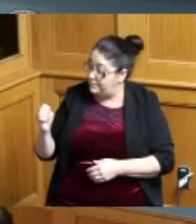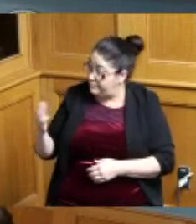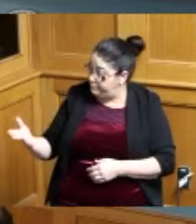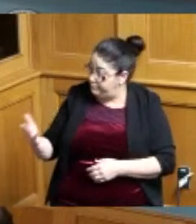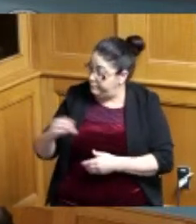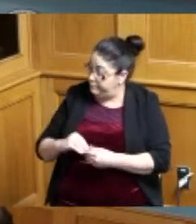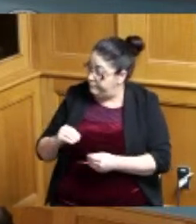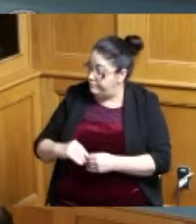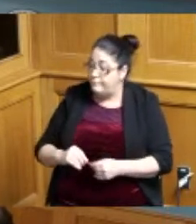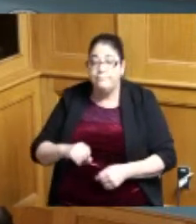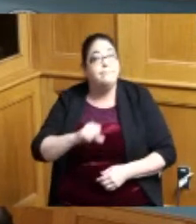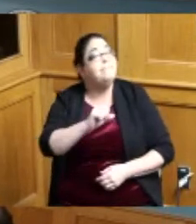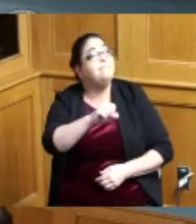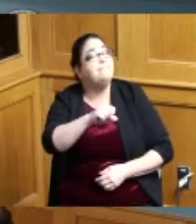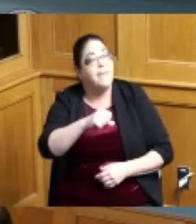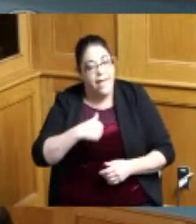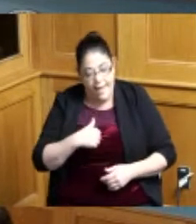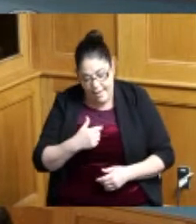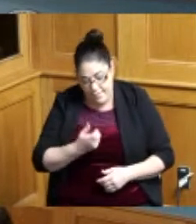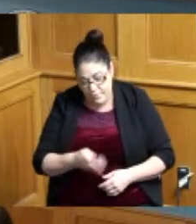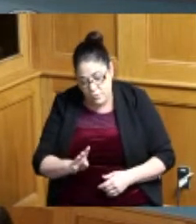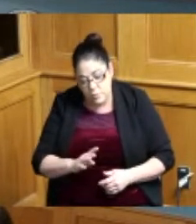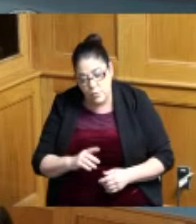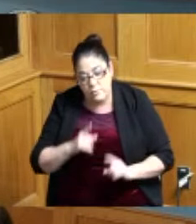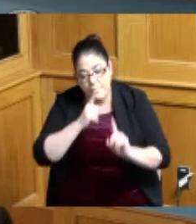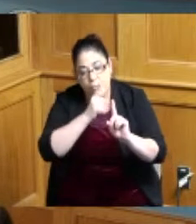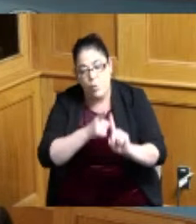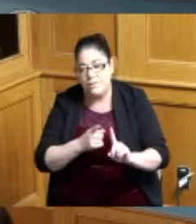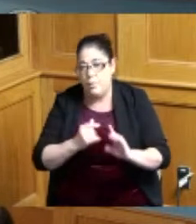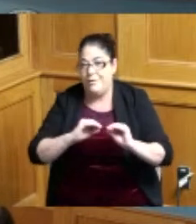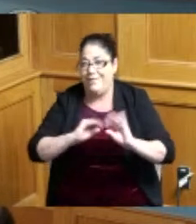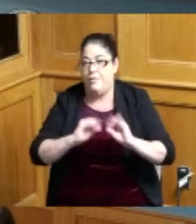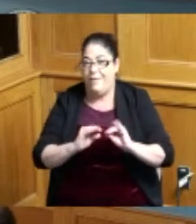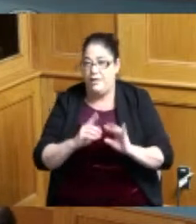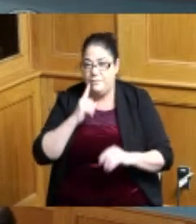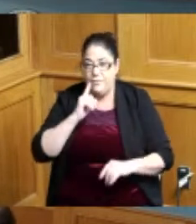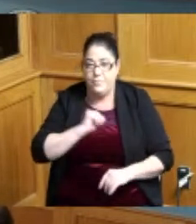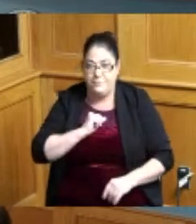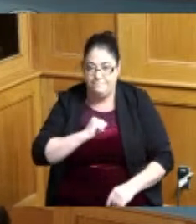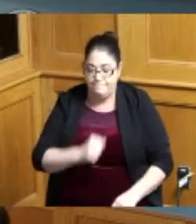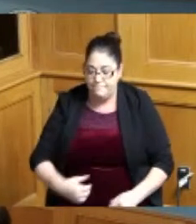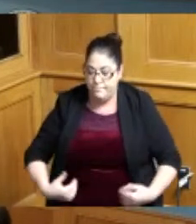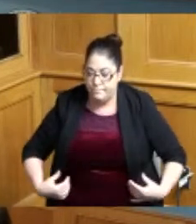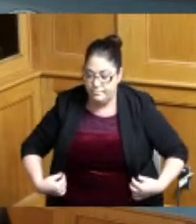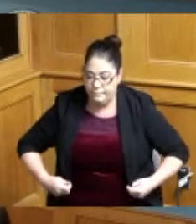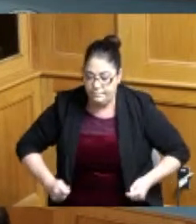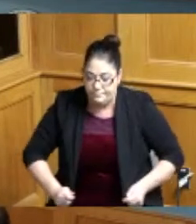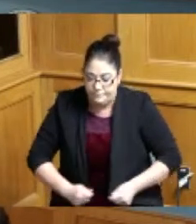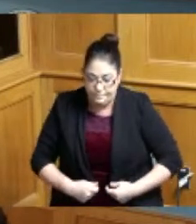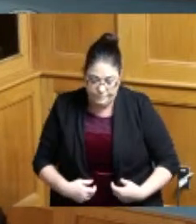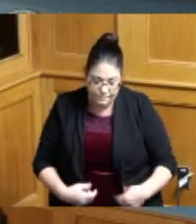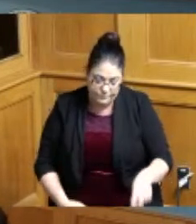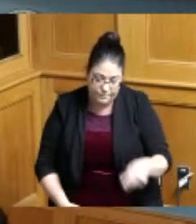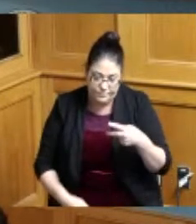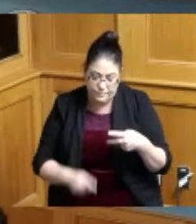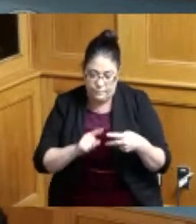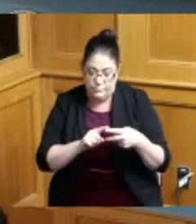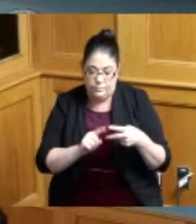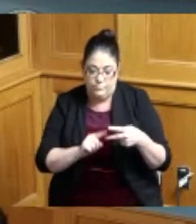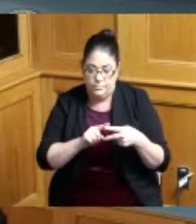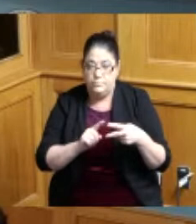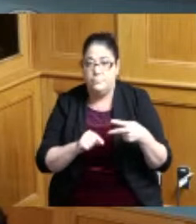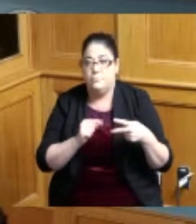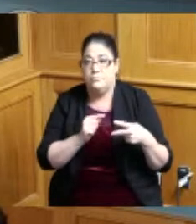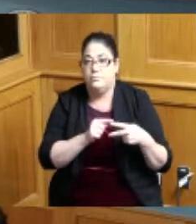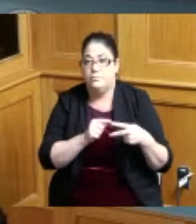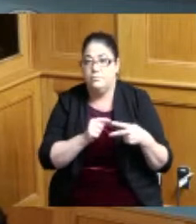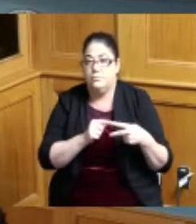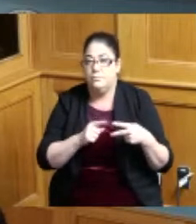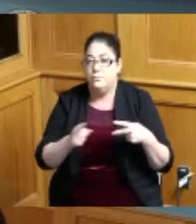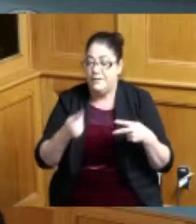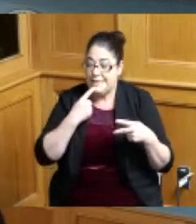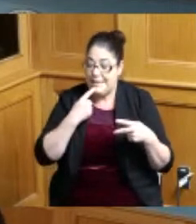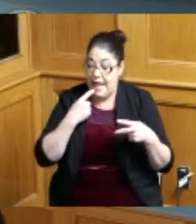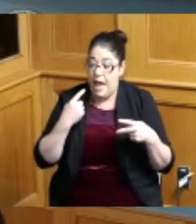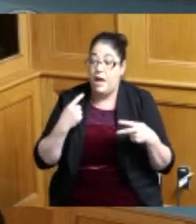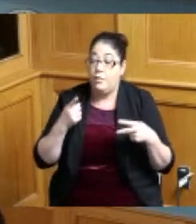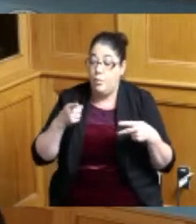yes I just had some points of clarification two things number one you said we're preparing these